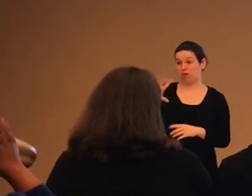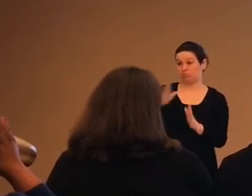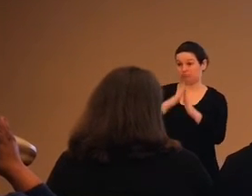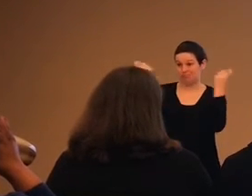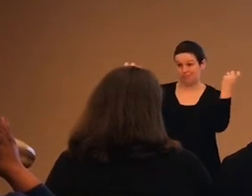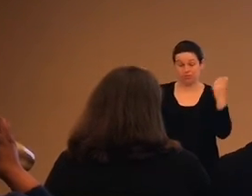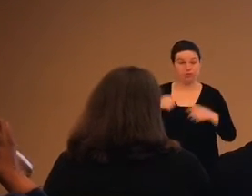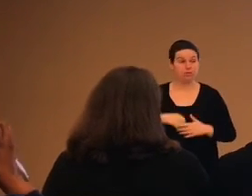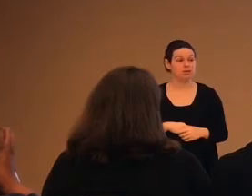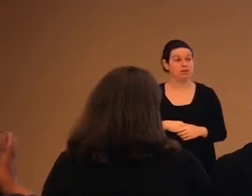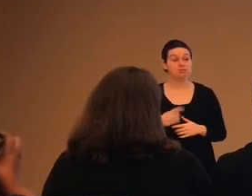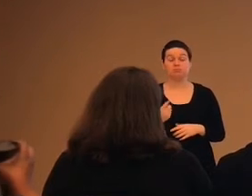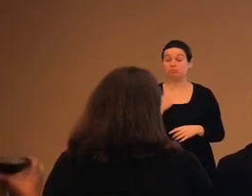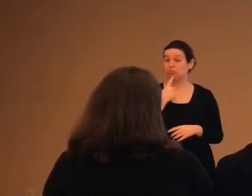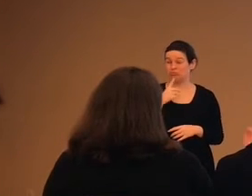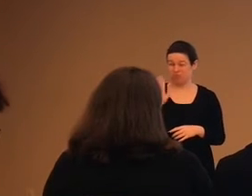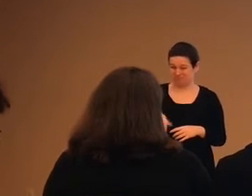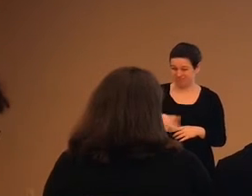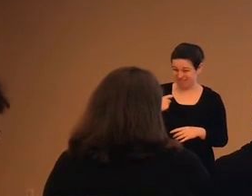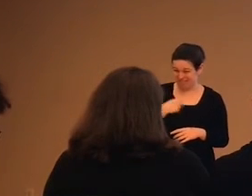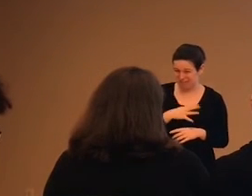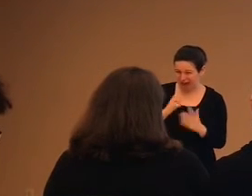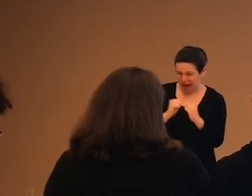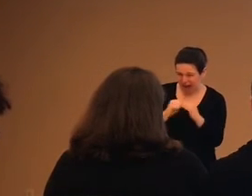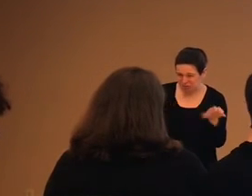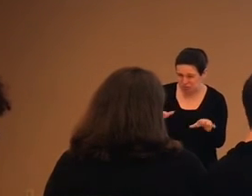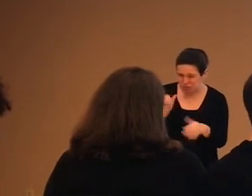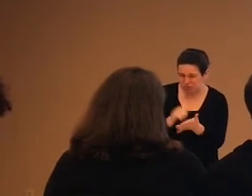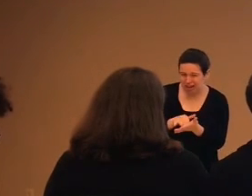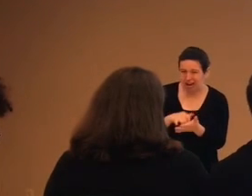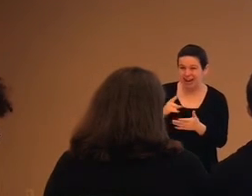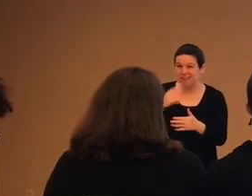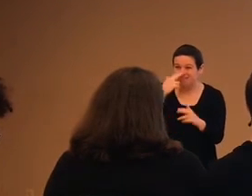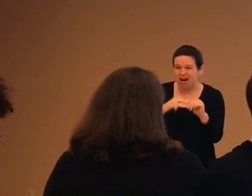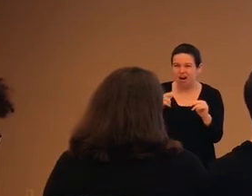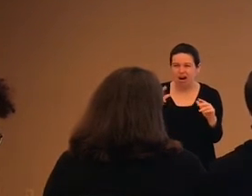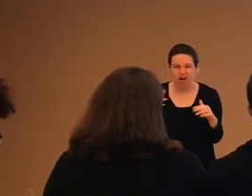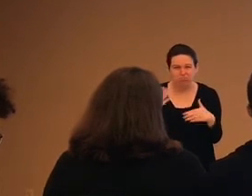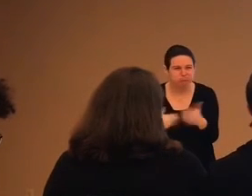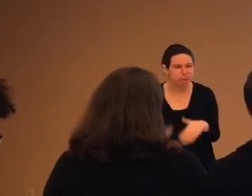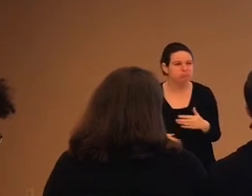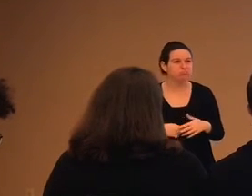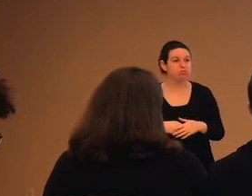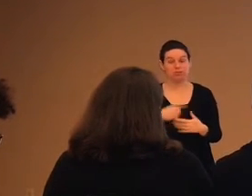So I said to my staff how should we do this in a unique innovative fun way we decided we needed to have?